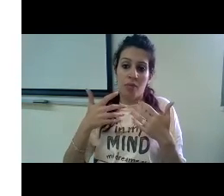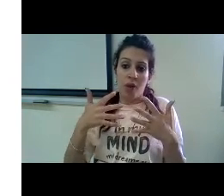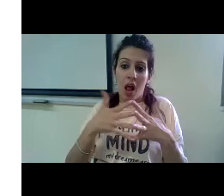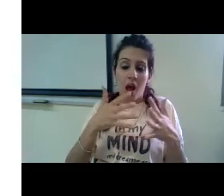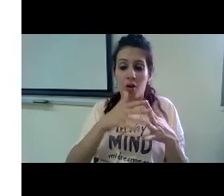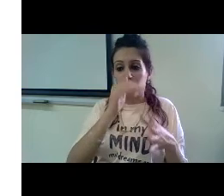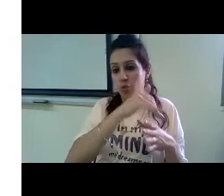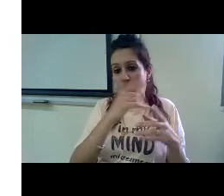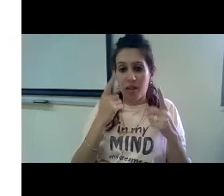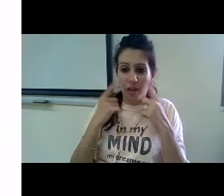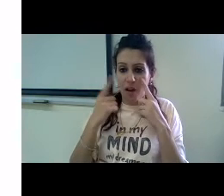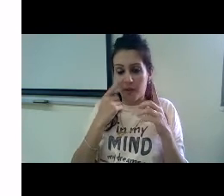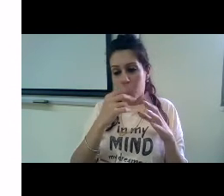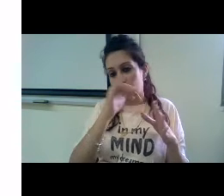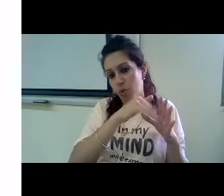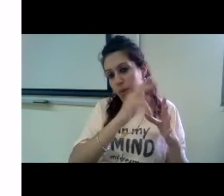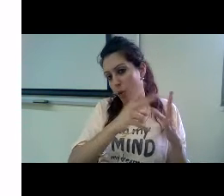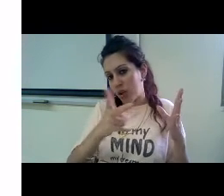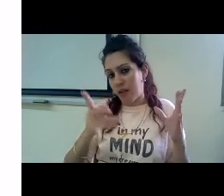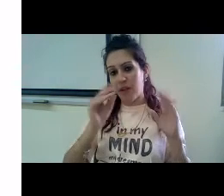And it also states that schools